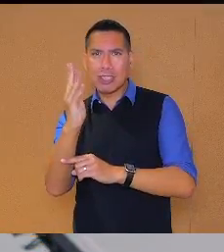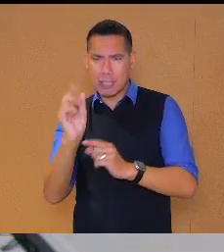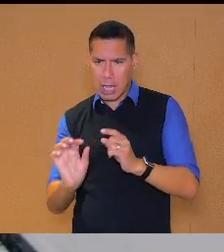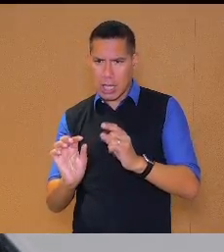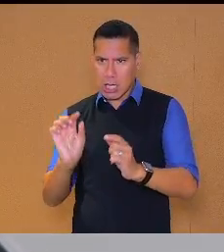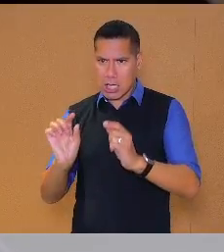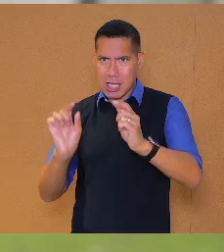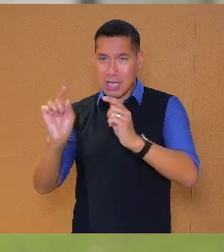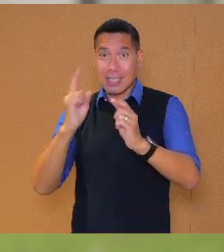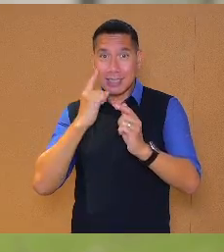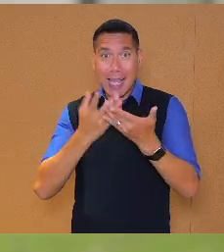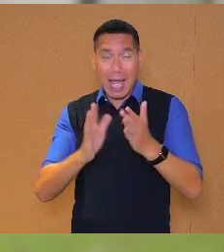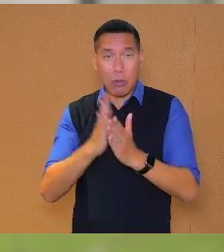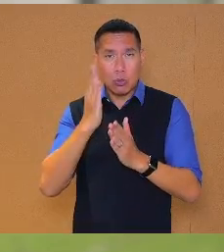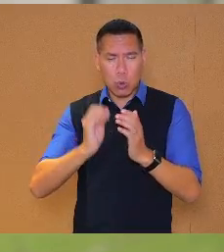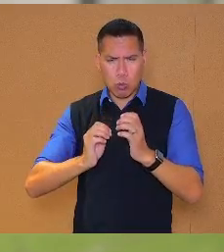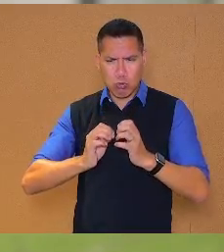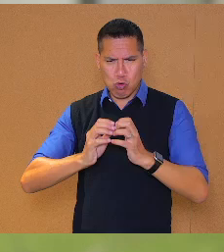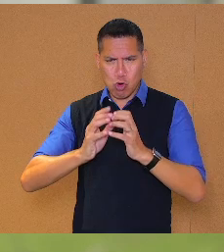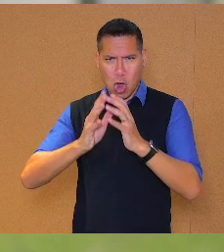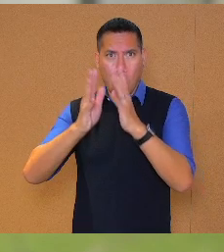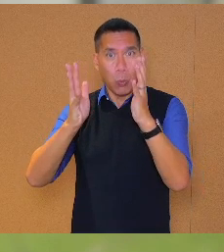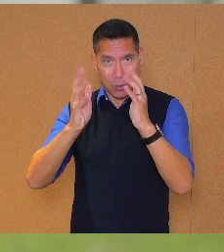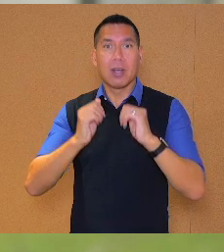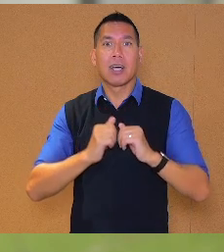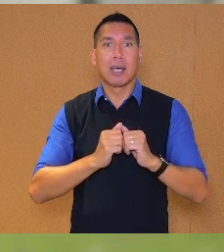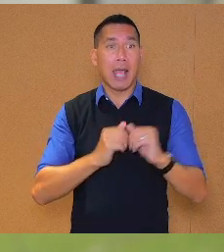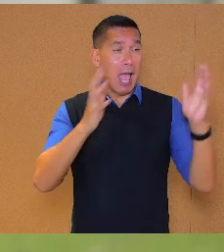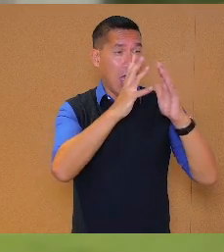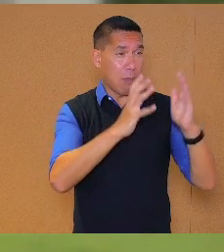grows. And after the bushfires, everything is growing back. >> It's something special for